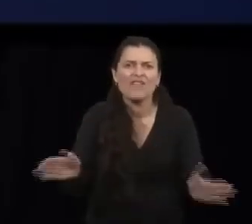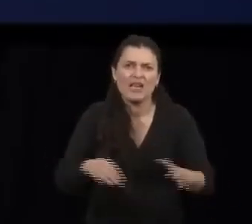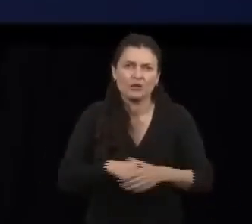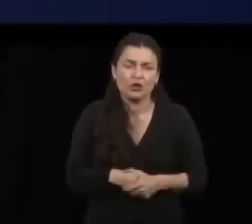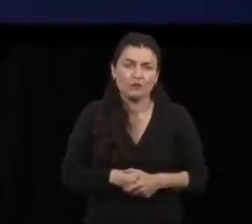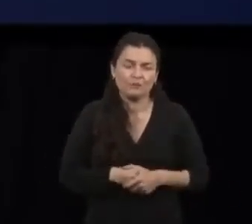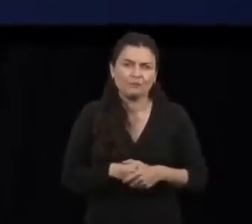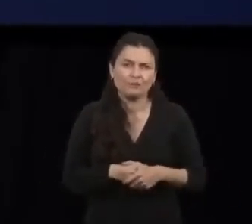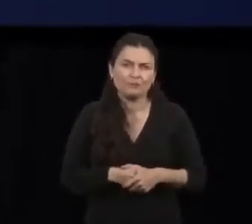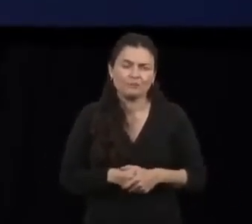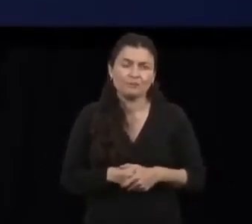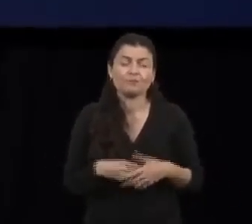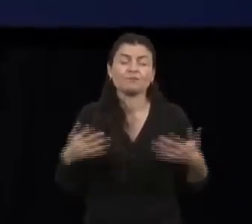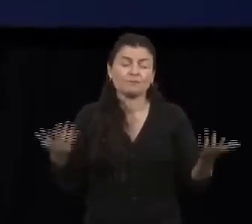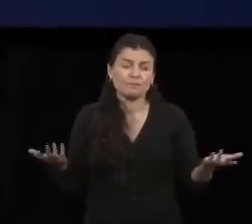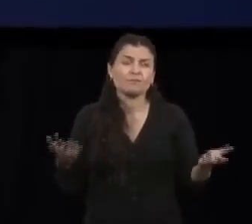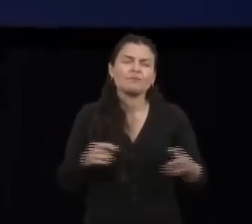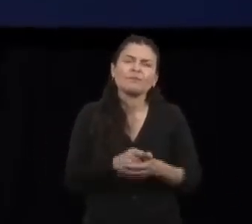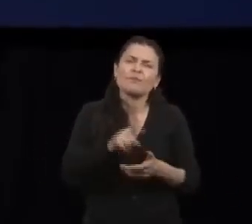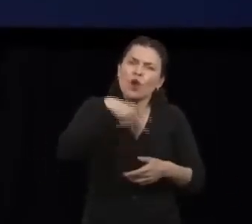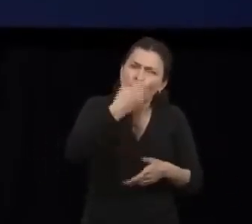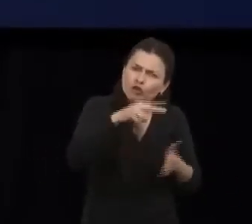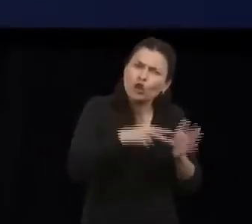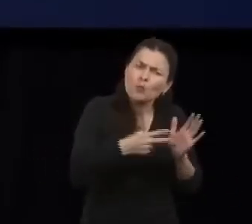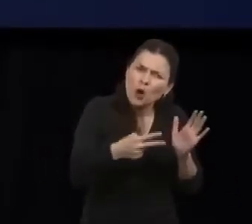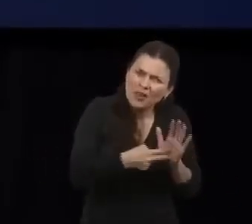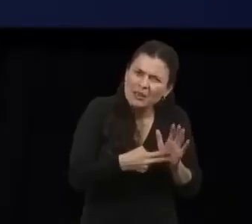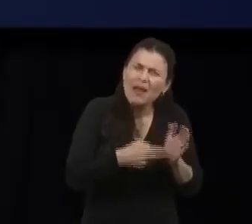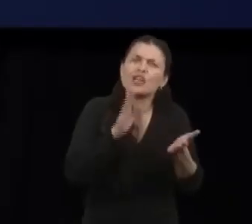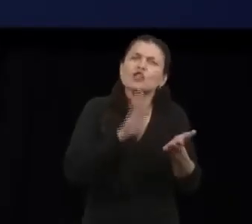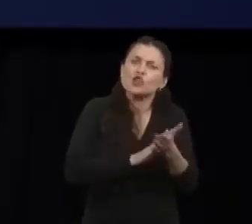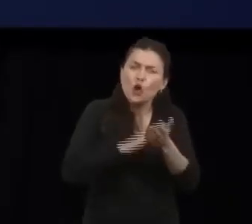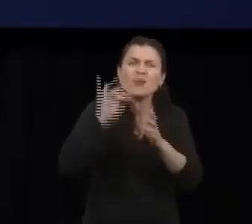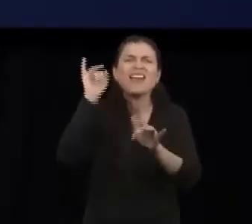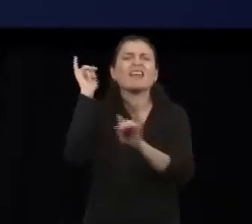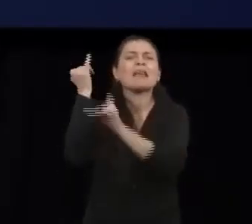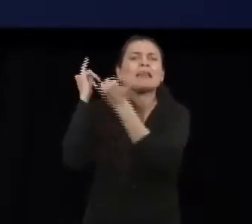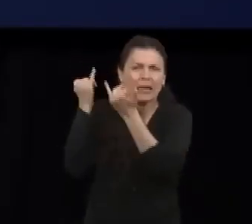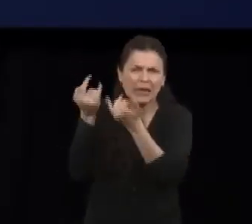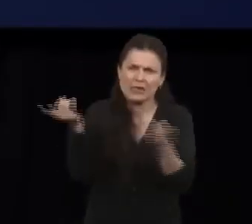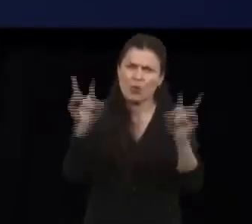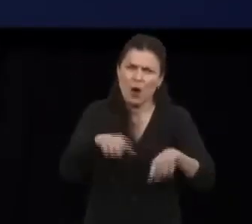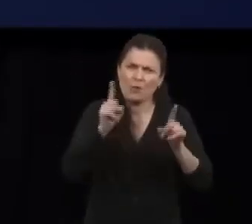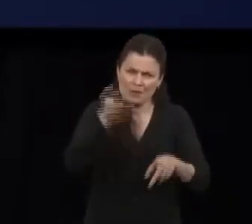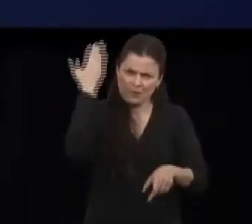the other problem there is is the interest rate.